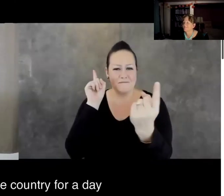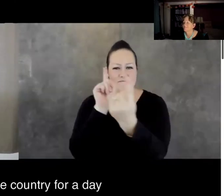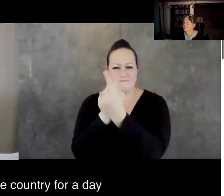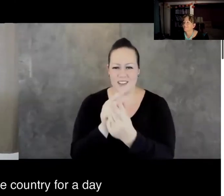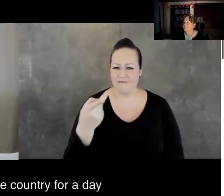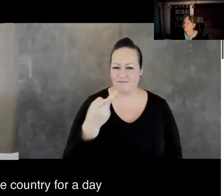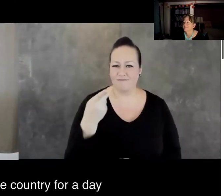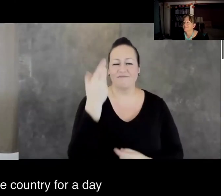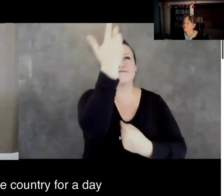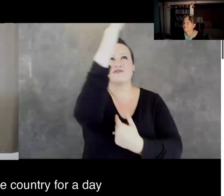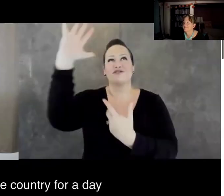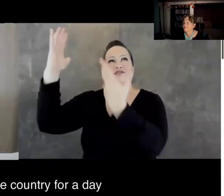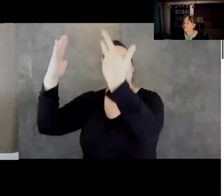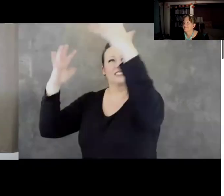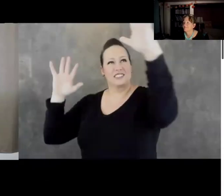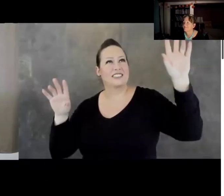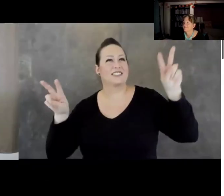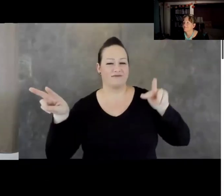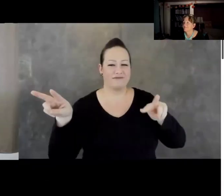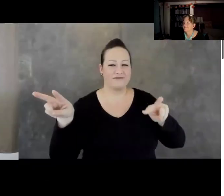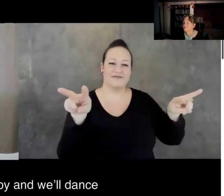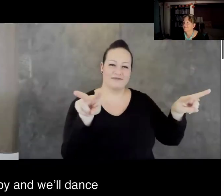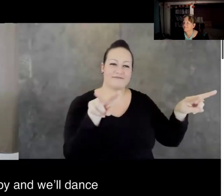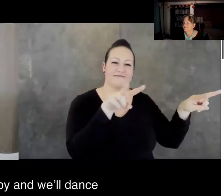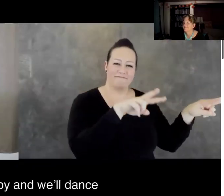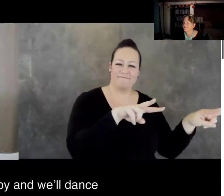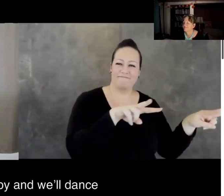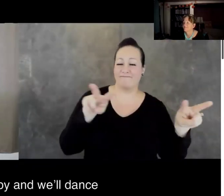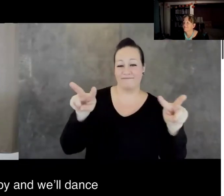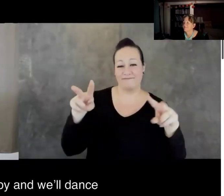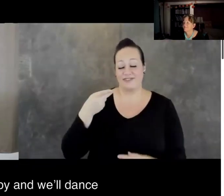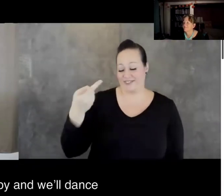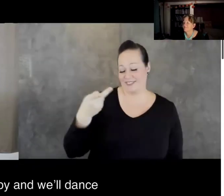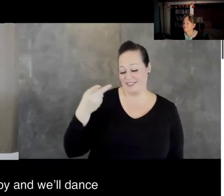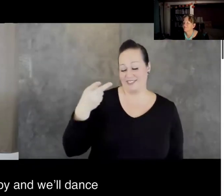Meriah: in front country, for every day Meriah: he'll be happy.